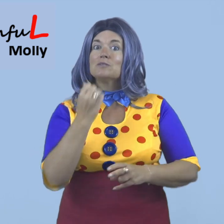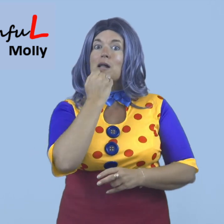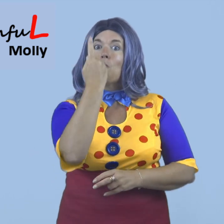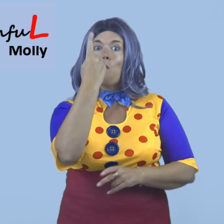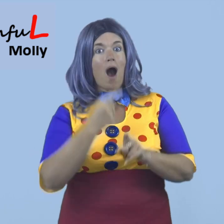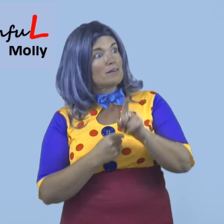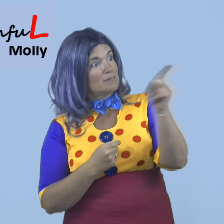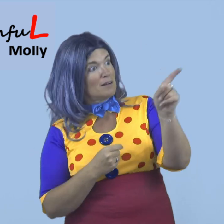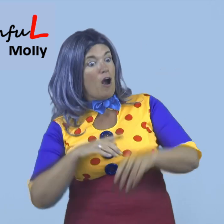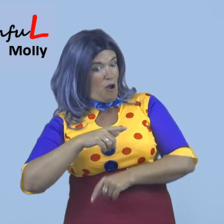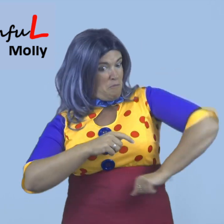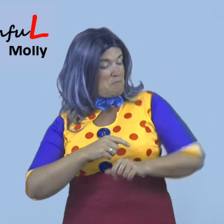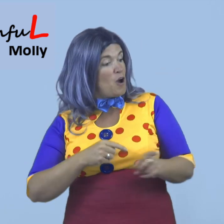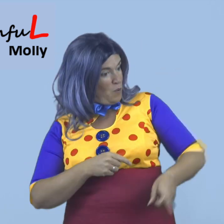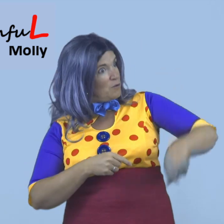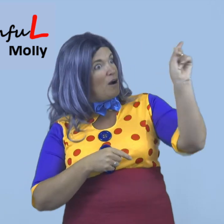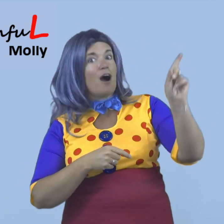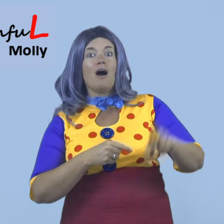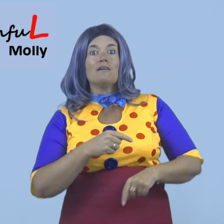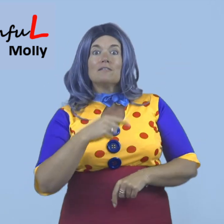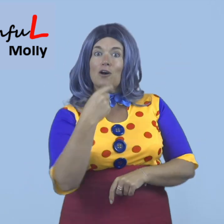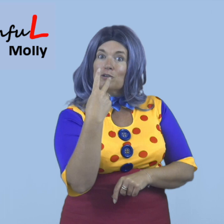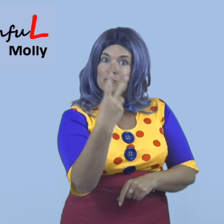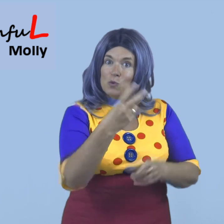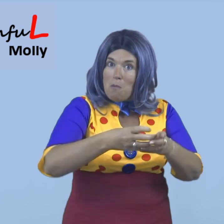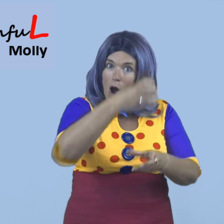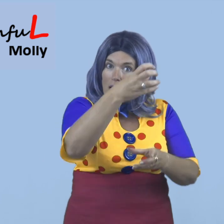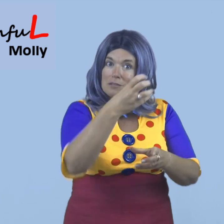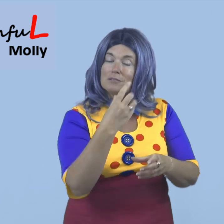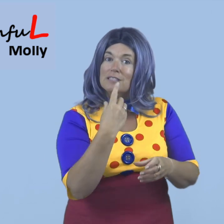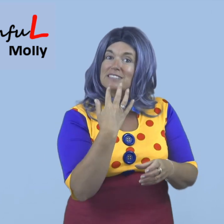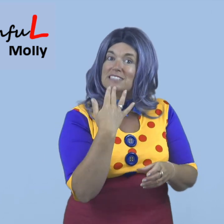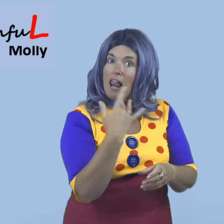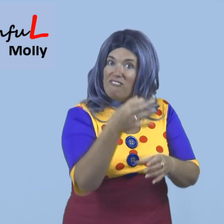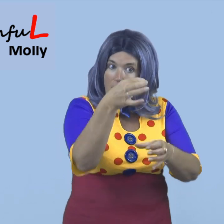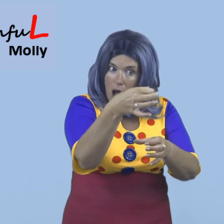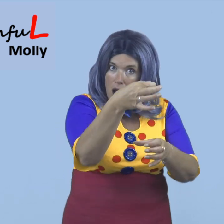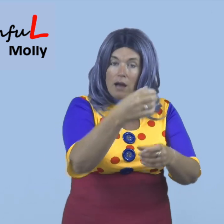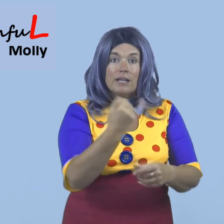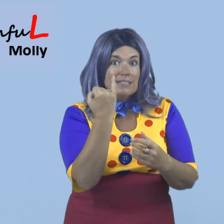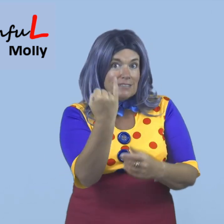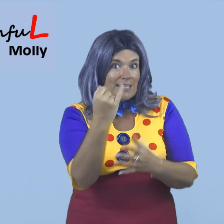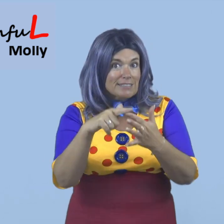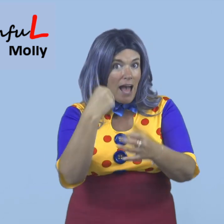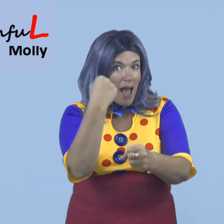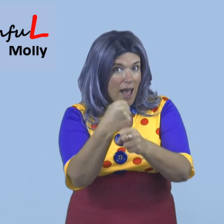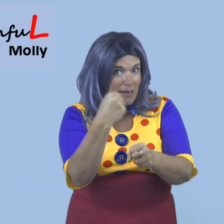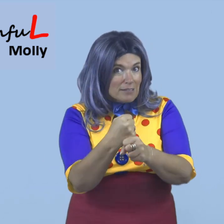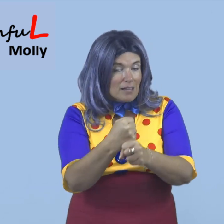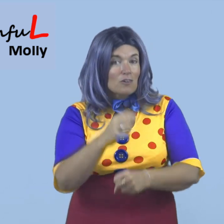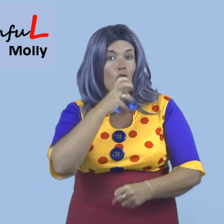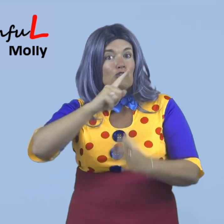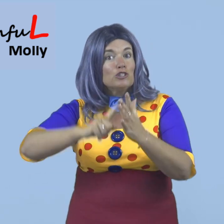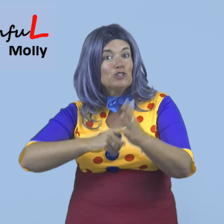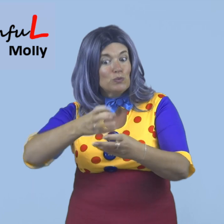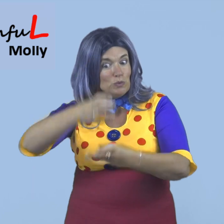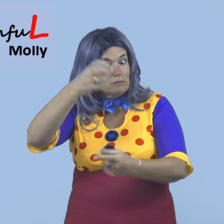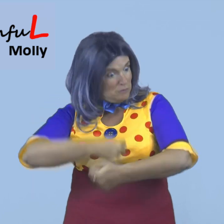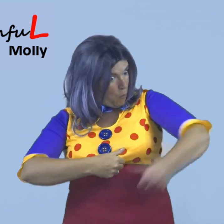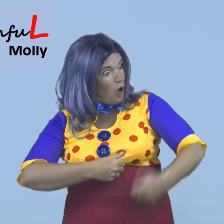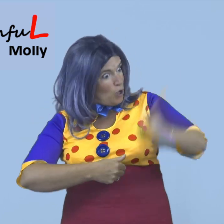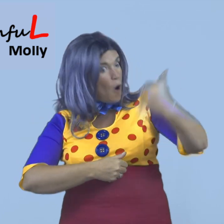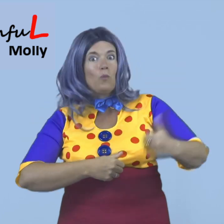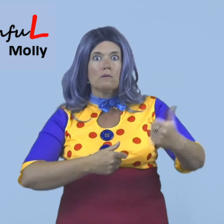“Number 1 - 2 silver top, 6 eggs, and 1 orange juice Meg. Go!”